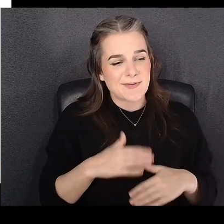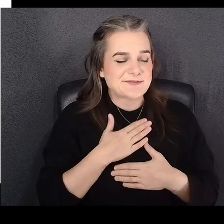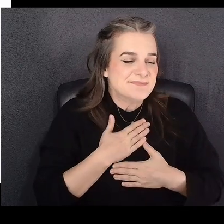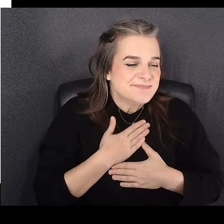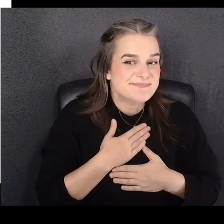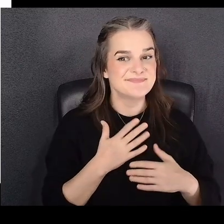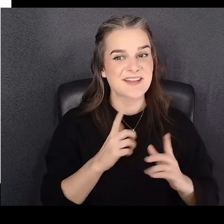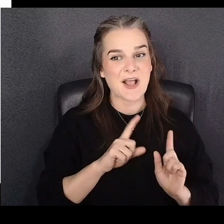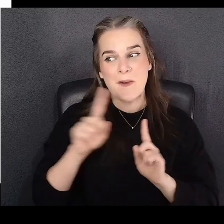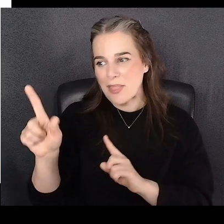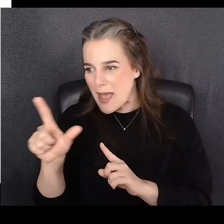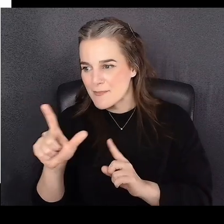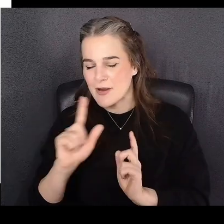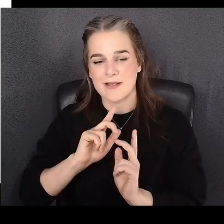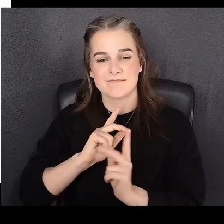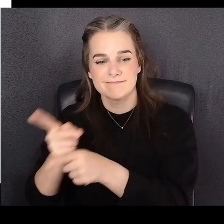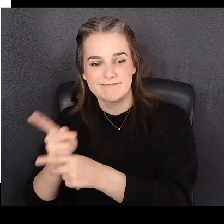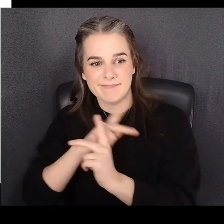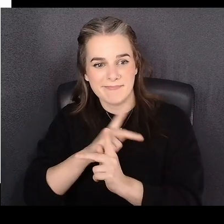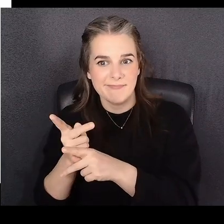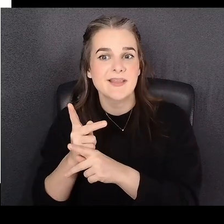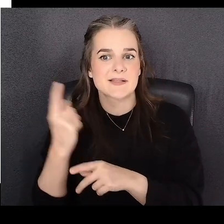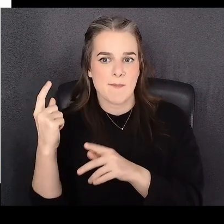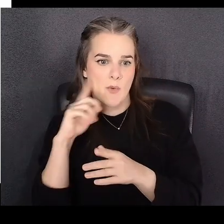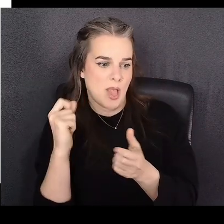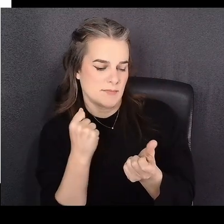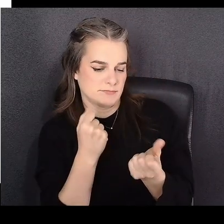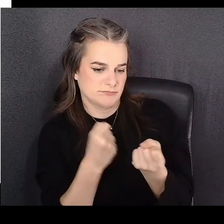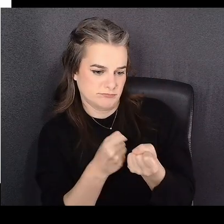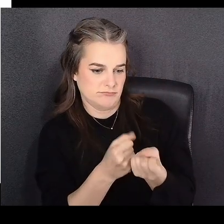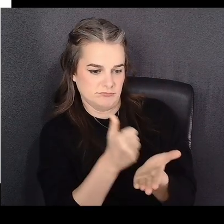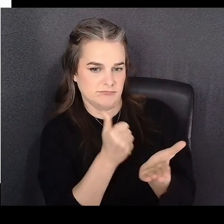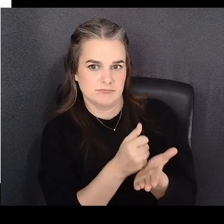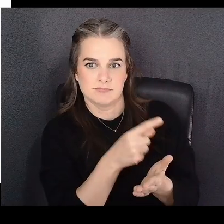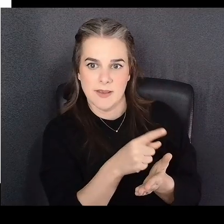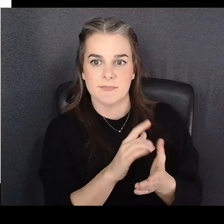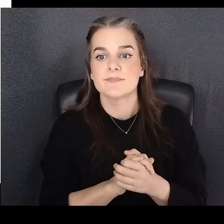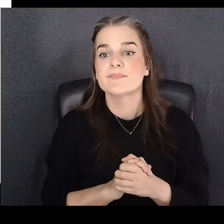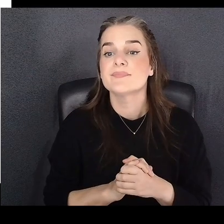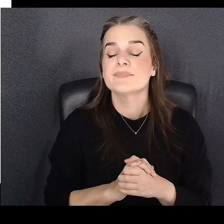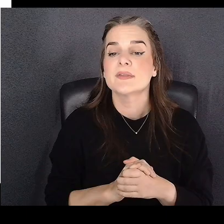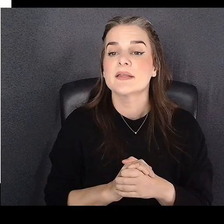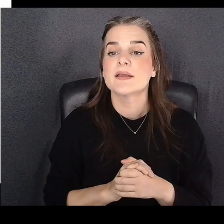But another way that we found that's been a little bit more accessible and giving